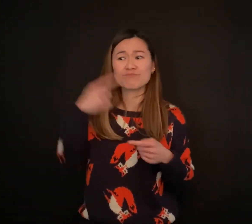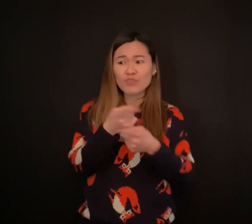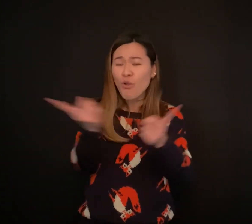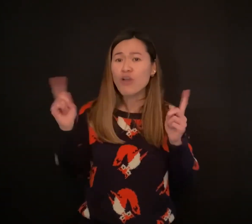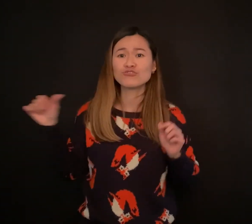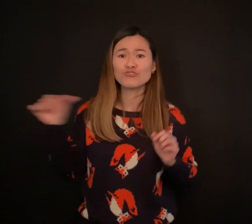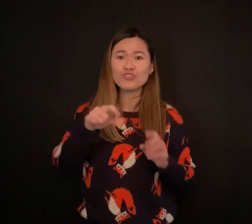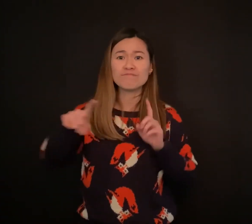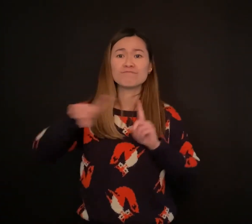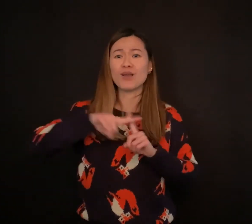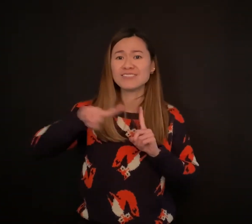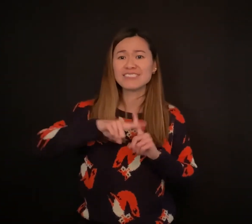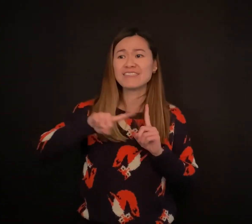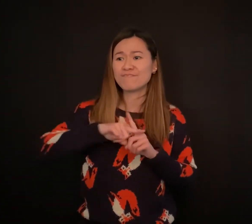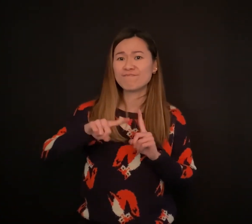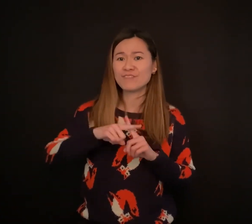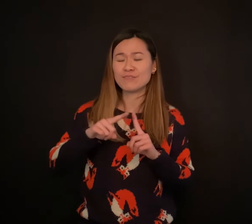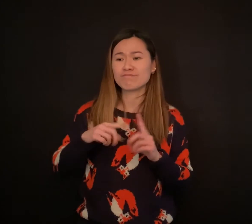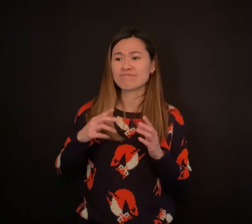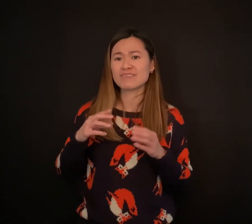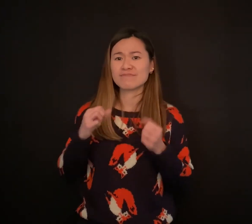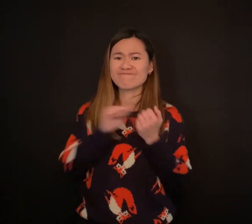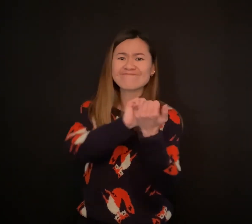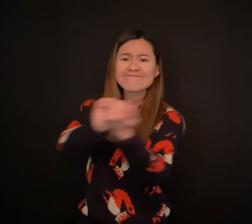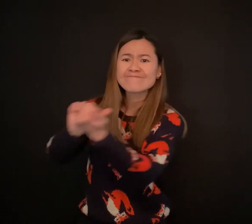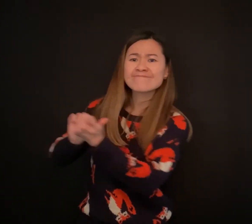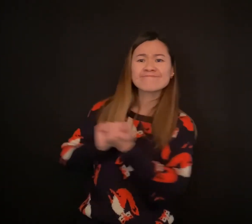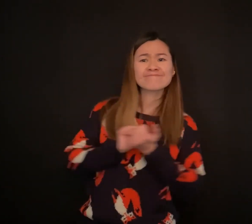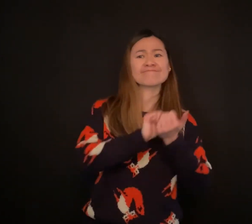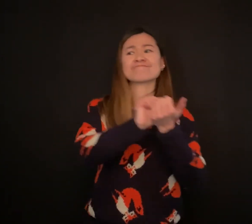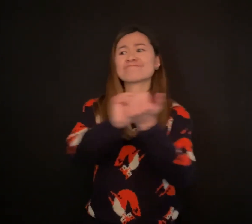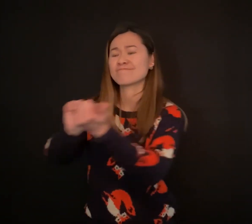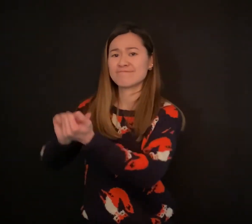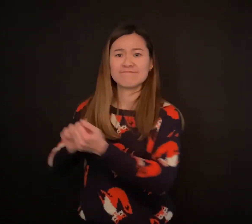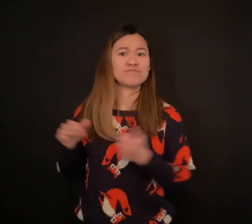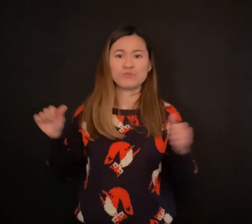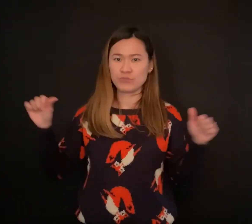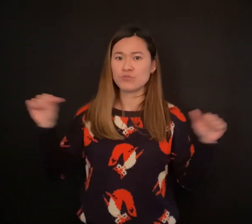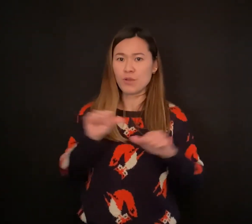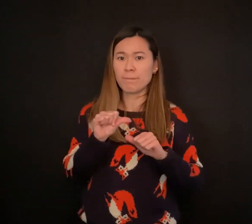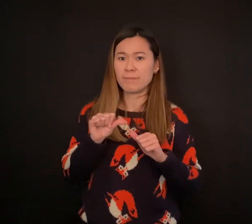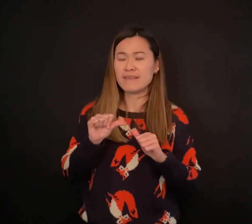I think we should stay and positive stick together.